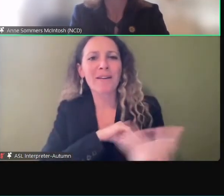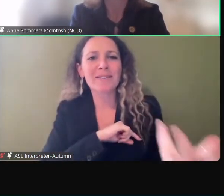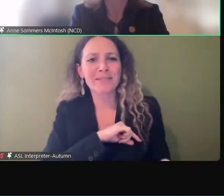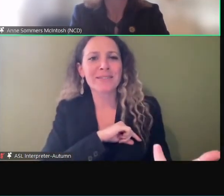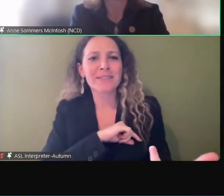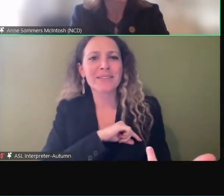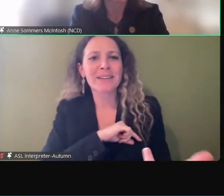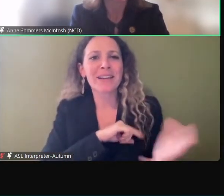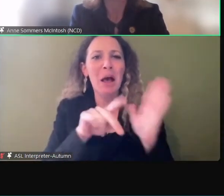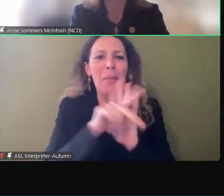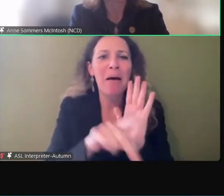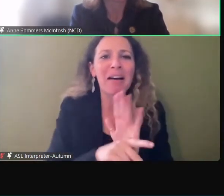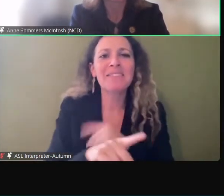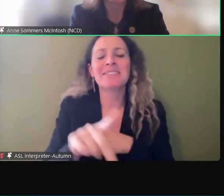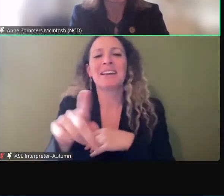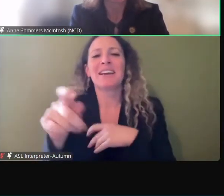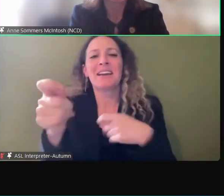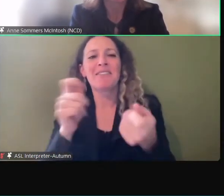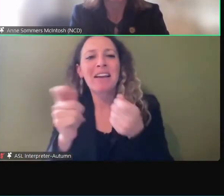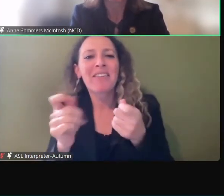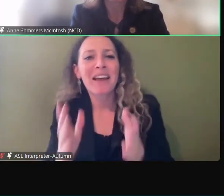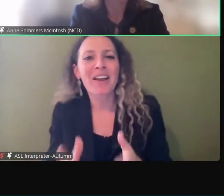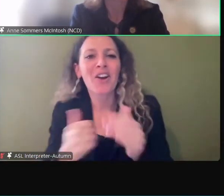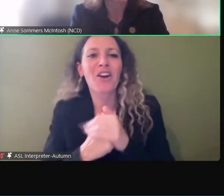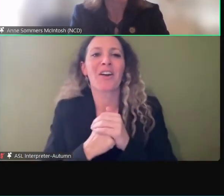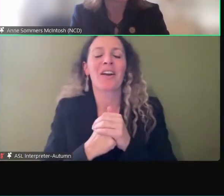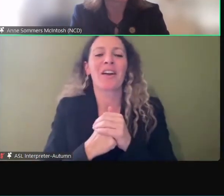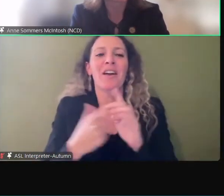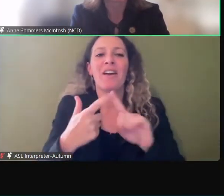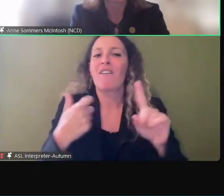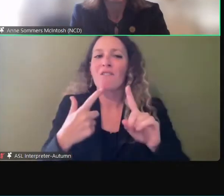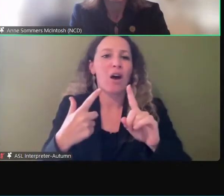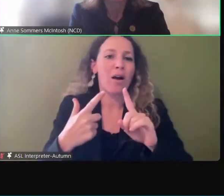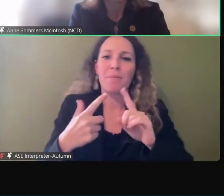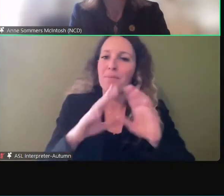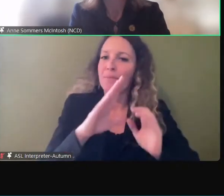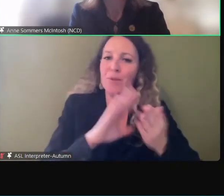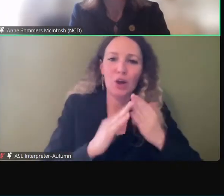but from within the medical community and the allied health professions as well. So